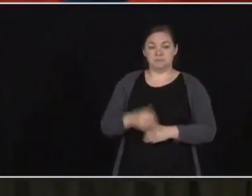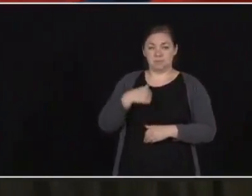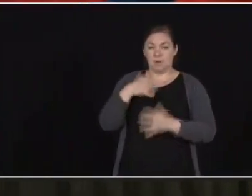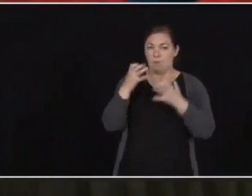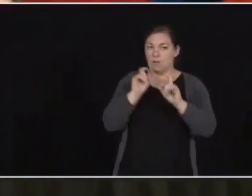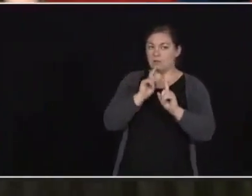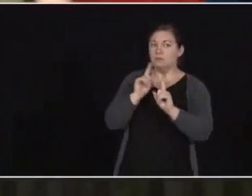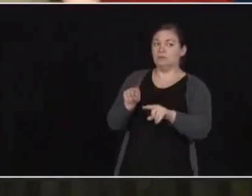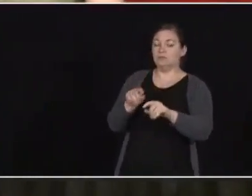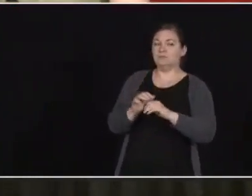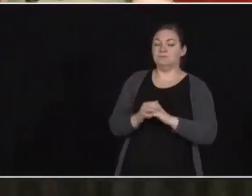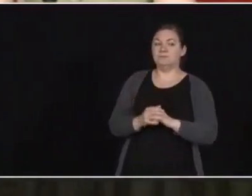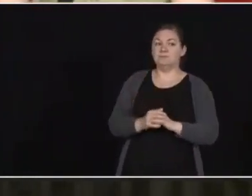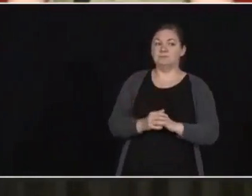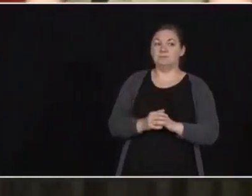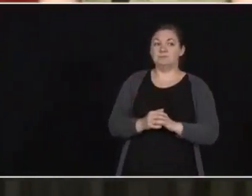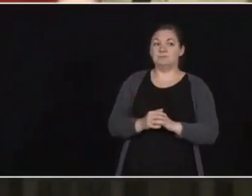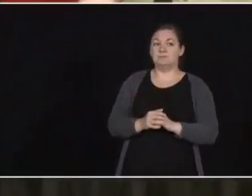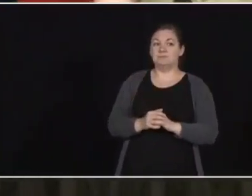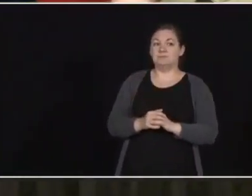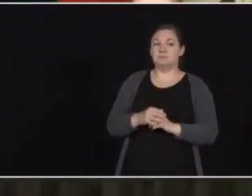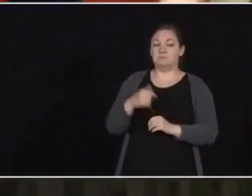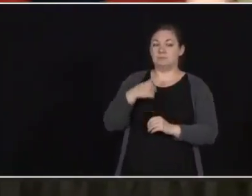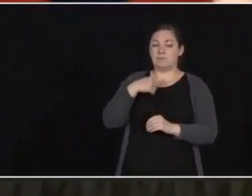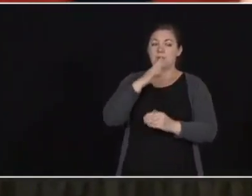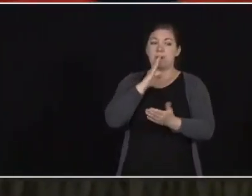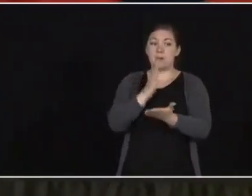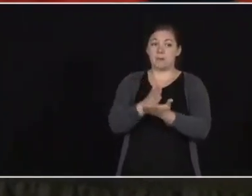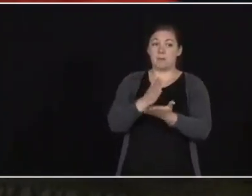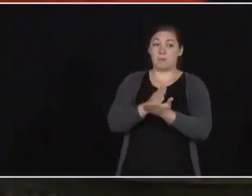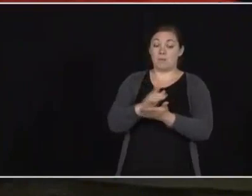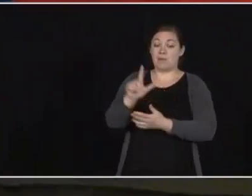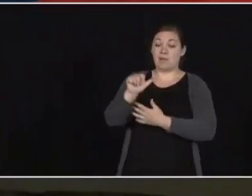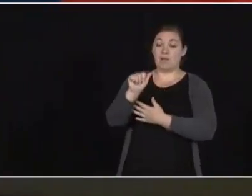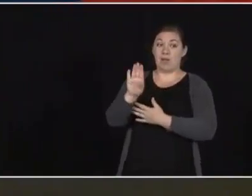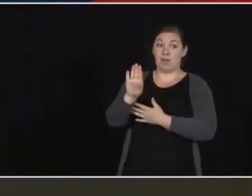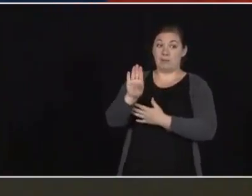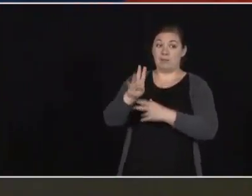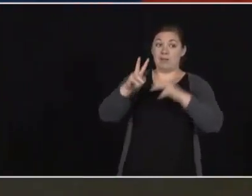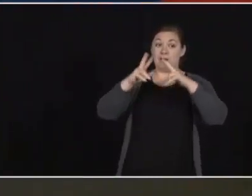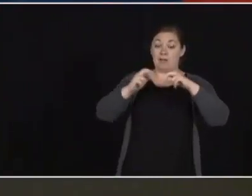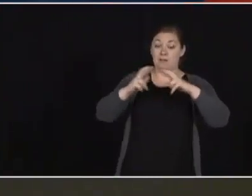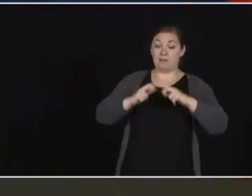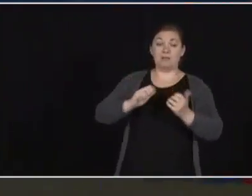first. First I will talk about the capacity of the